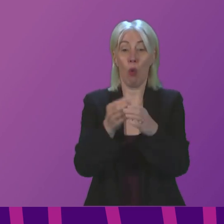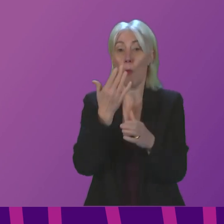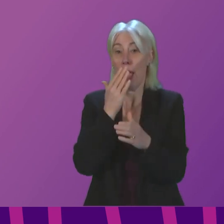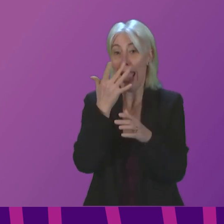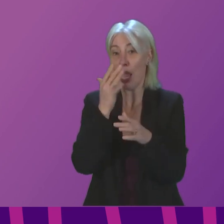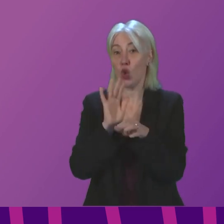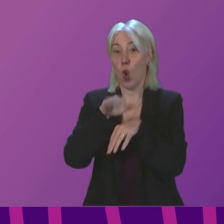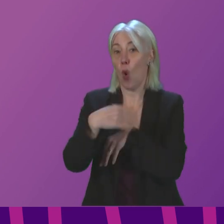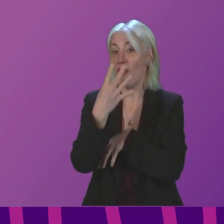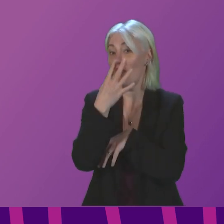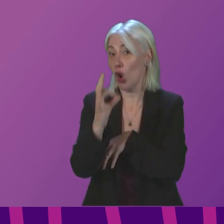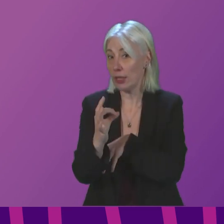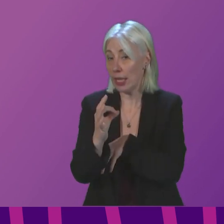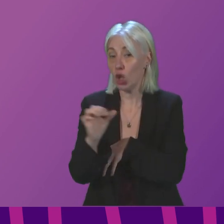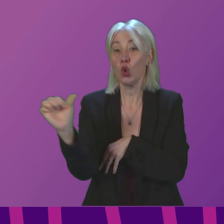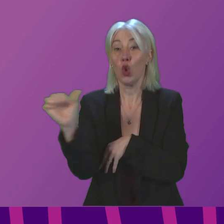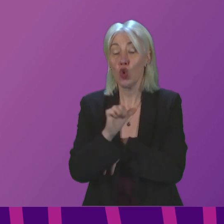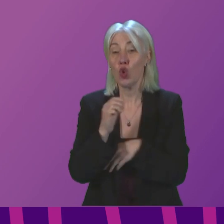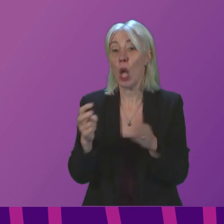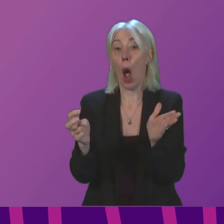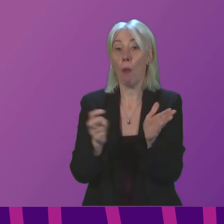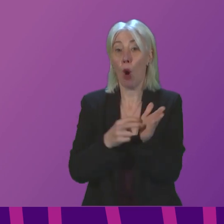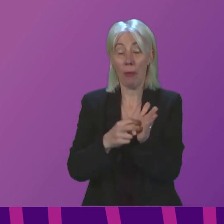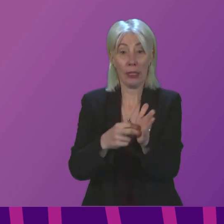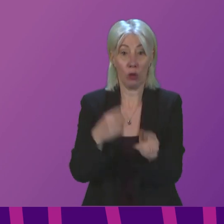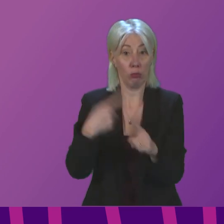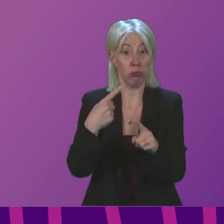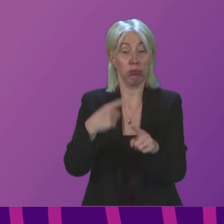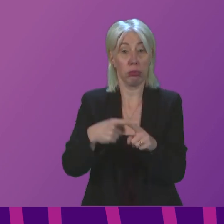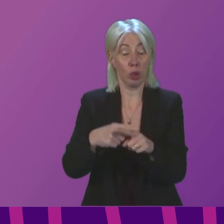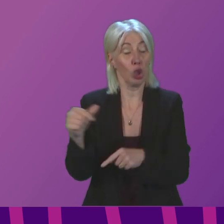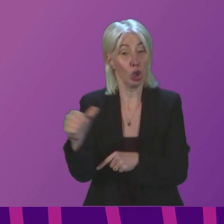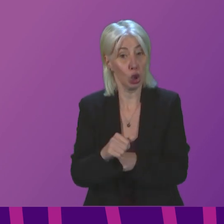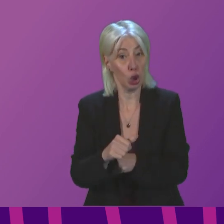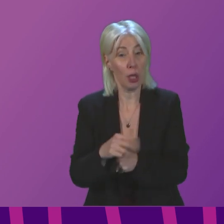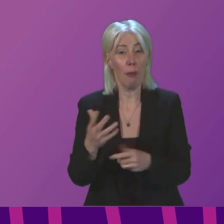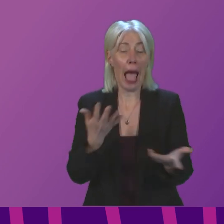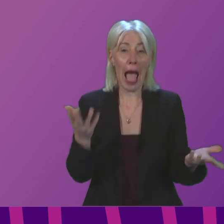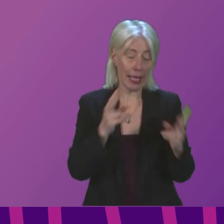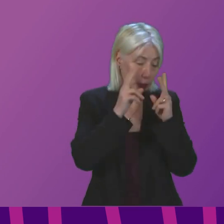group. People should be getting appointments quickly. I will certainly look into any situation